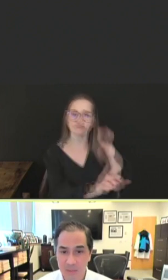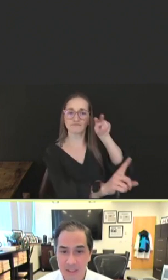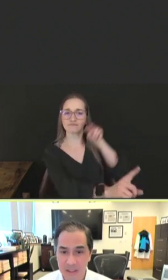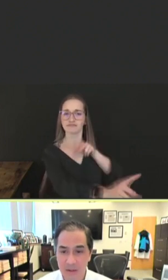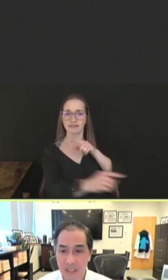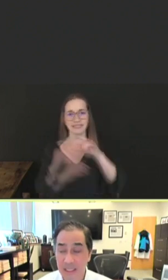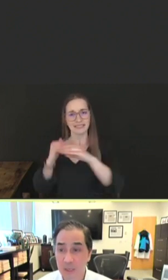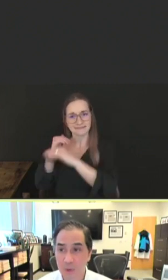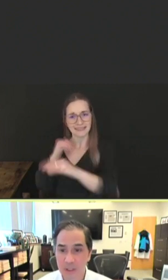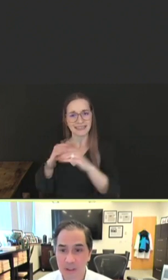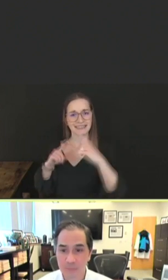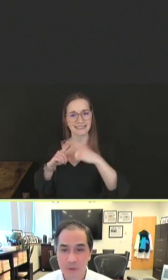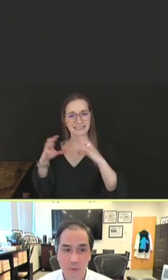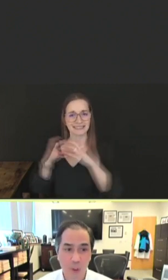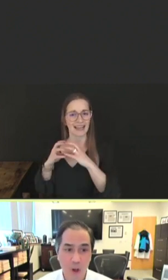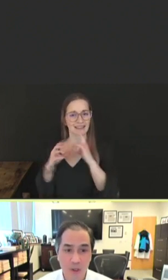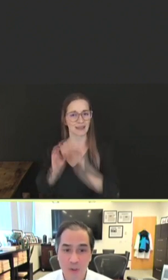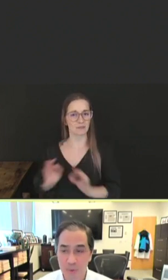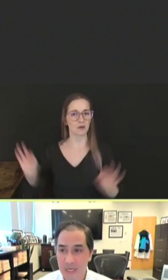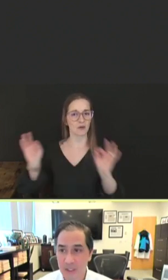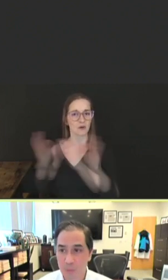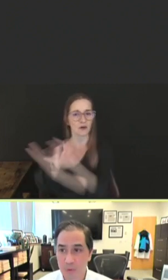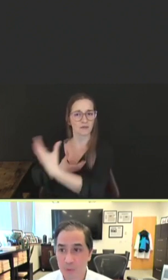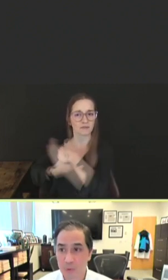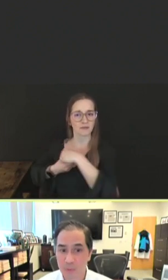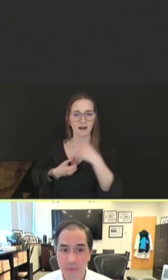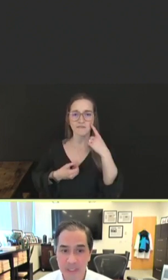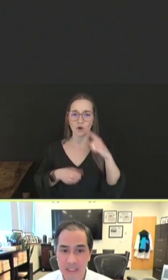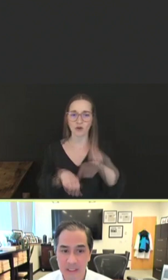responses are likely critical for long-term protection, which is really what we need,